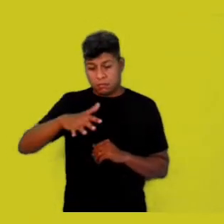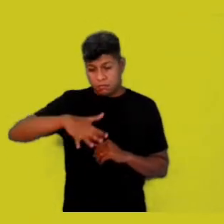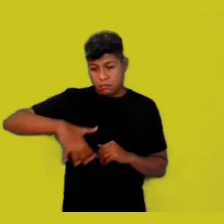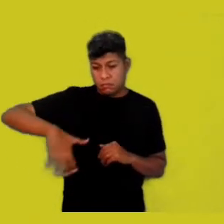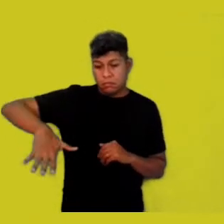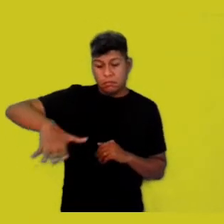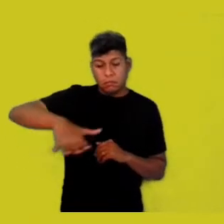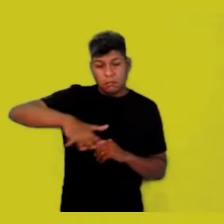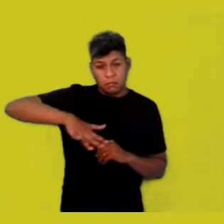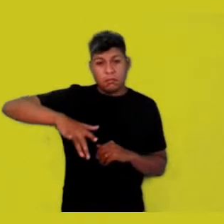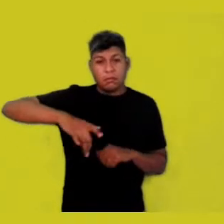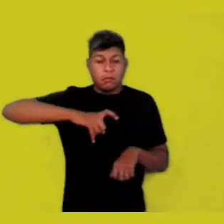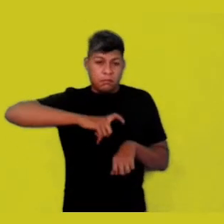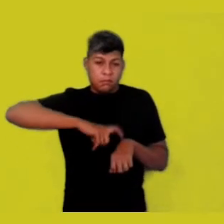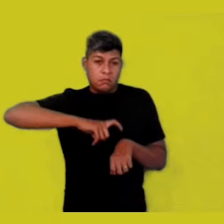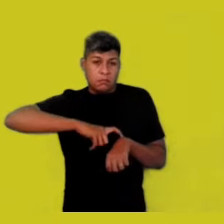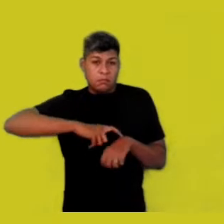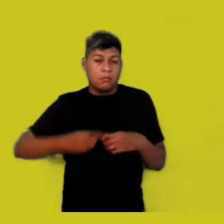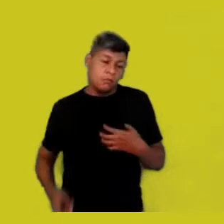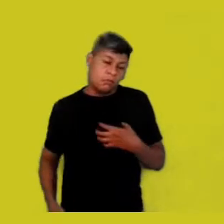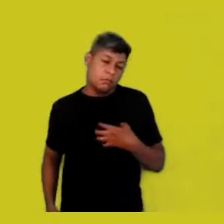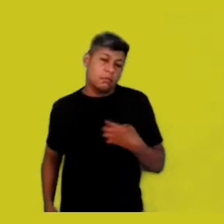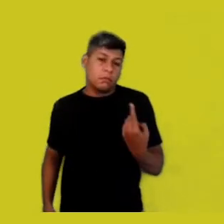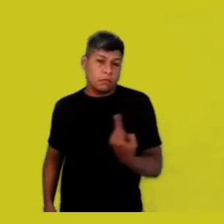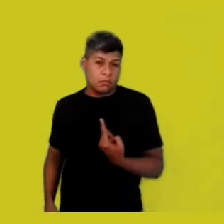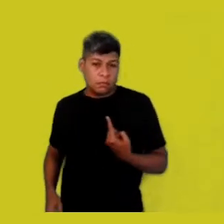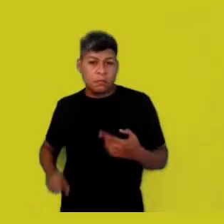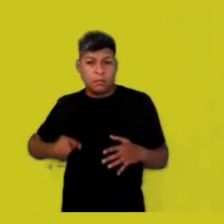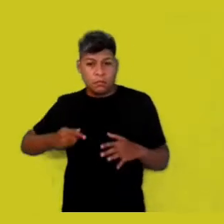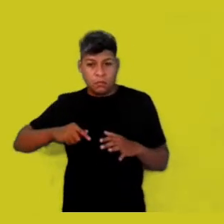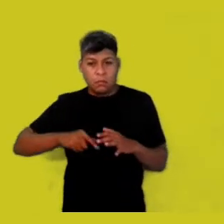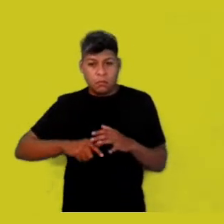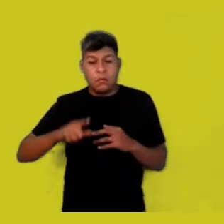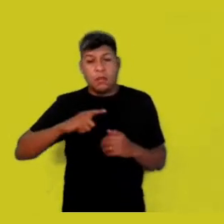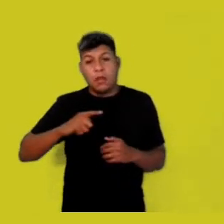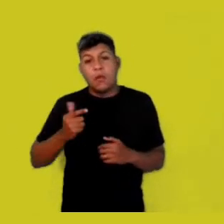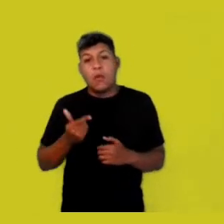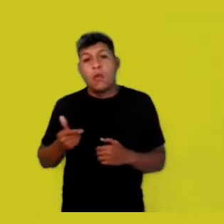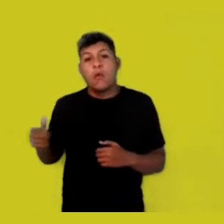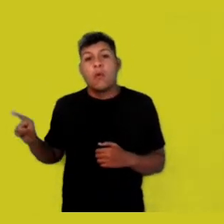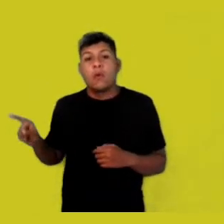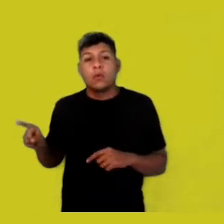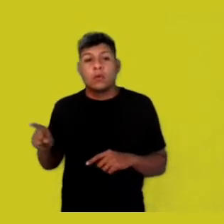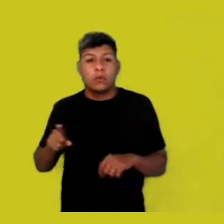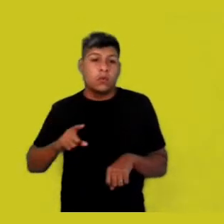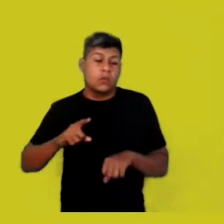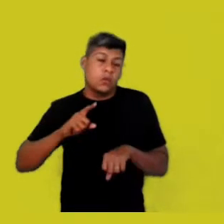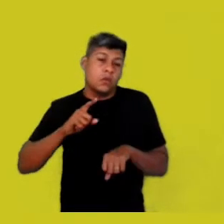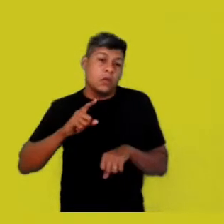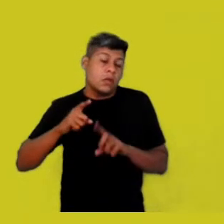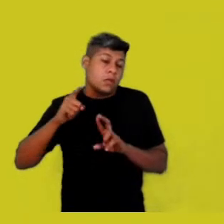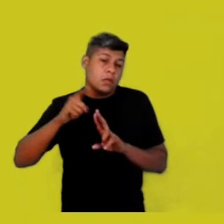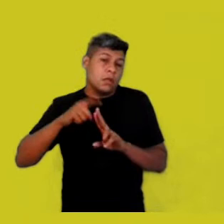to what extent we have another kind of cosmological event?